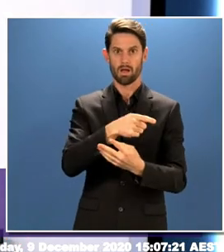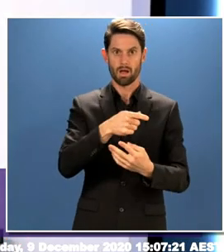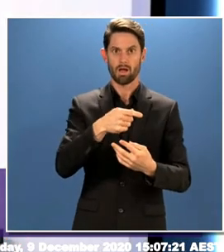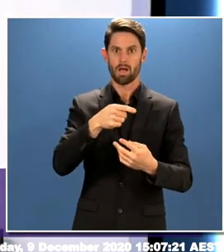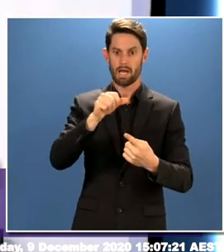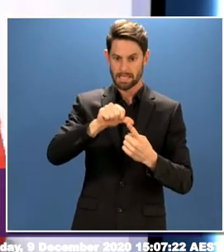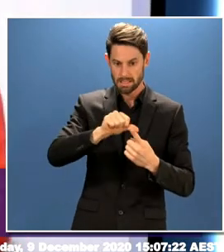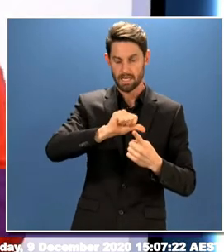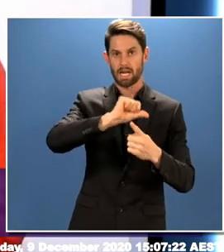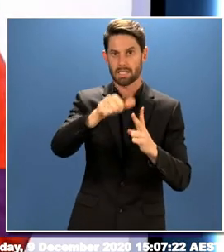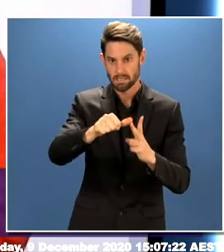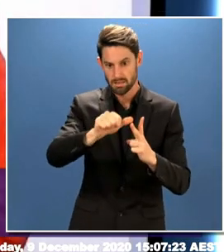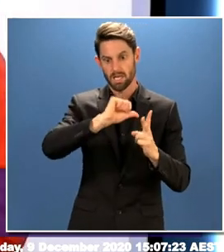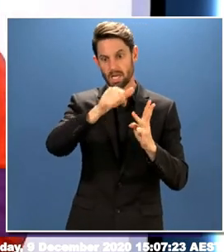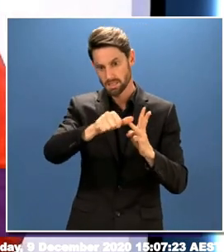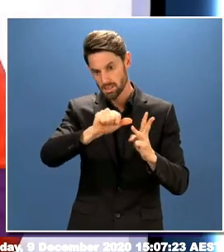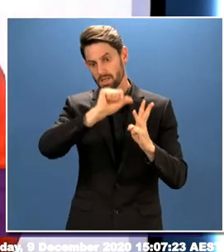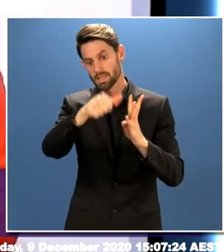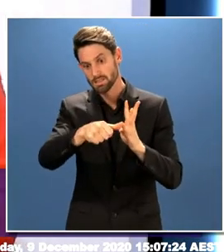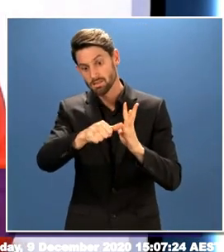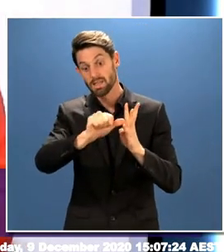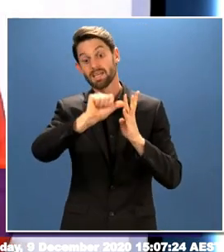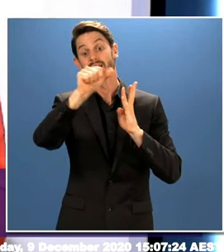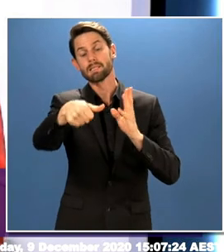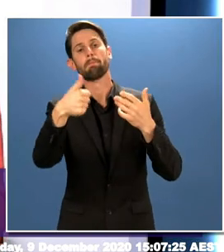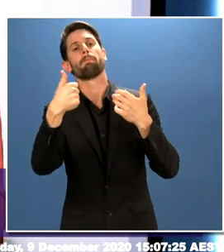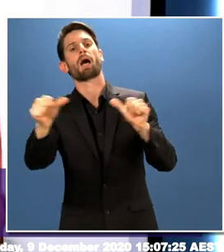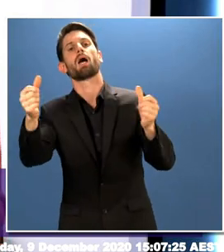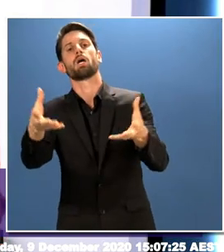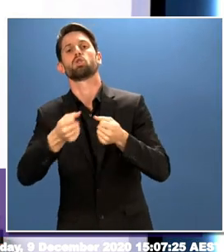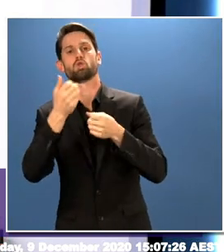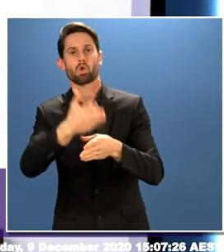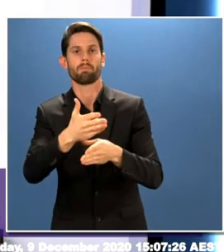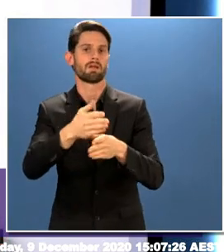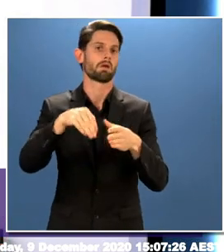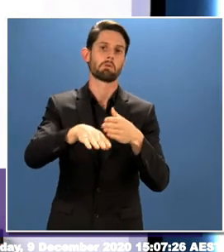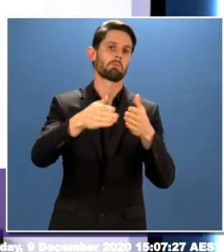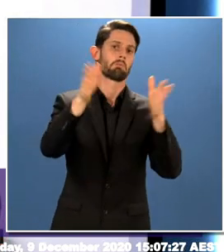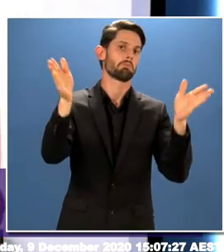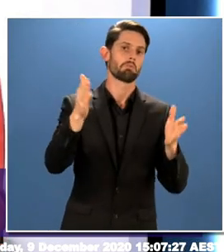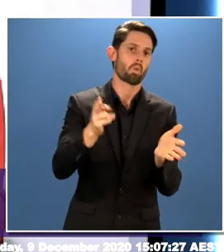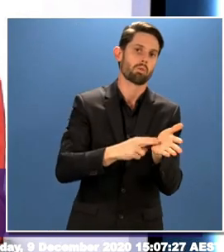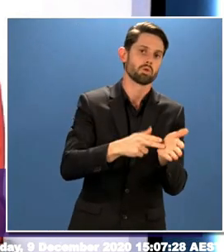before they'll get to open employment, or, if they've gone down the other